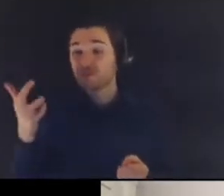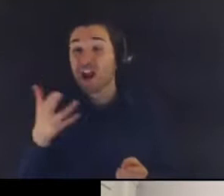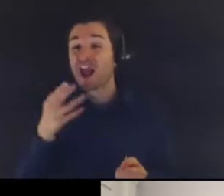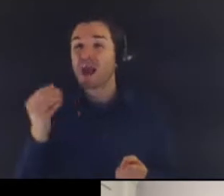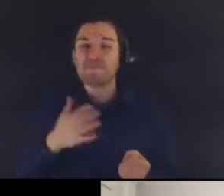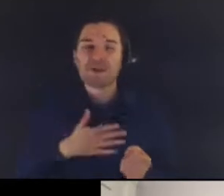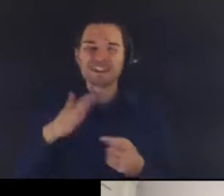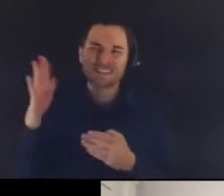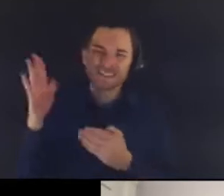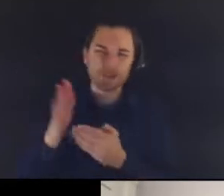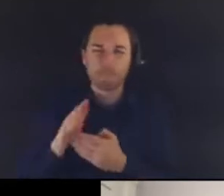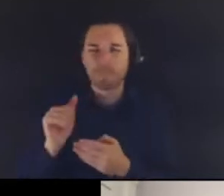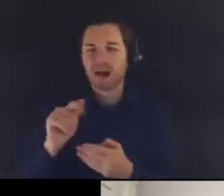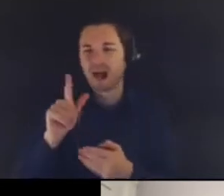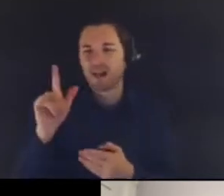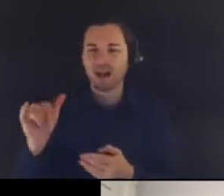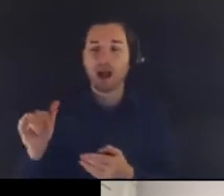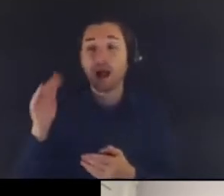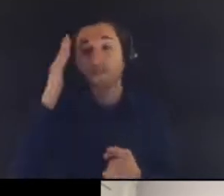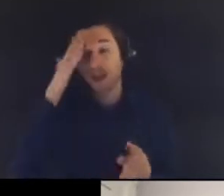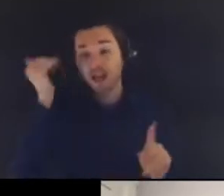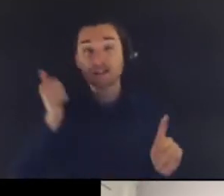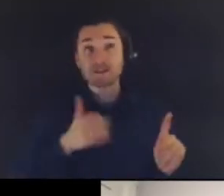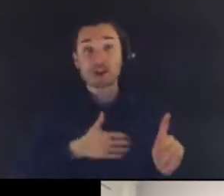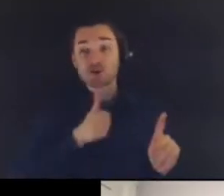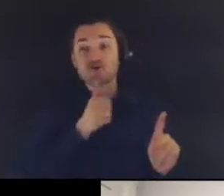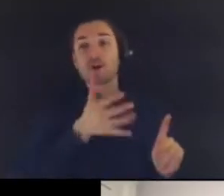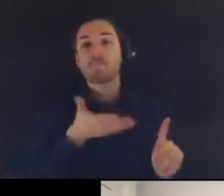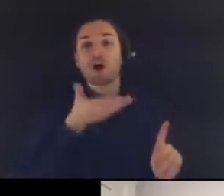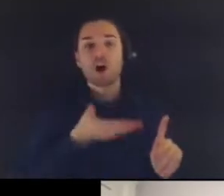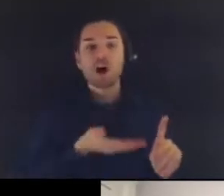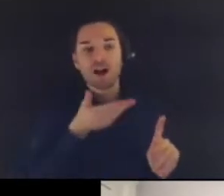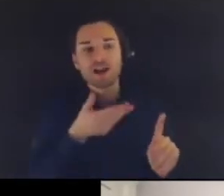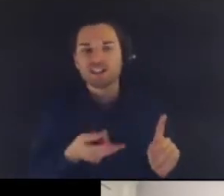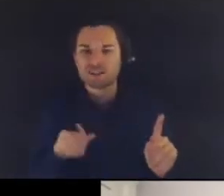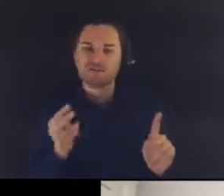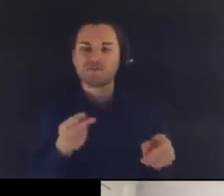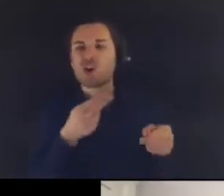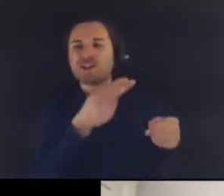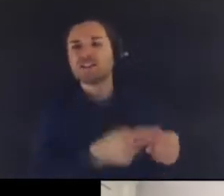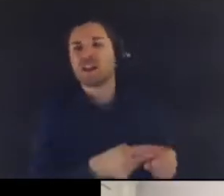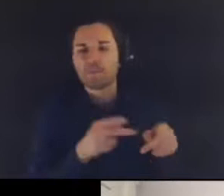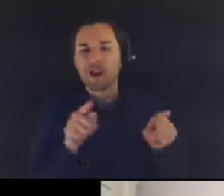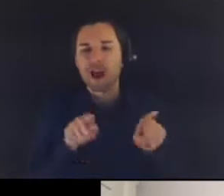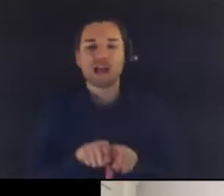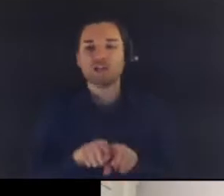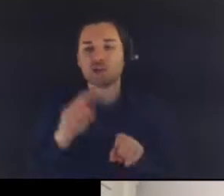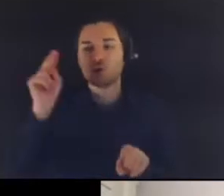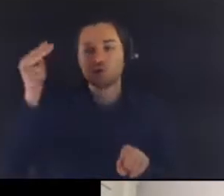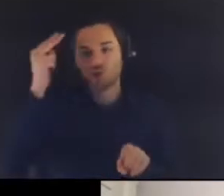because she is what is deemed as neurotypical, and she doesn t not understand my breakdowns.